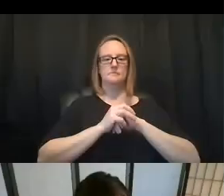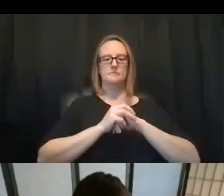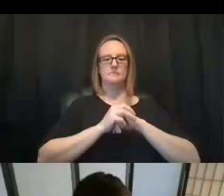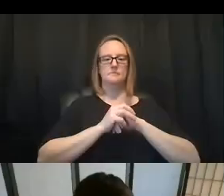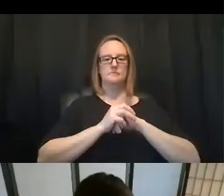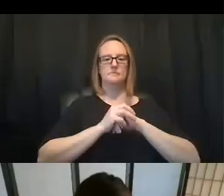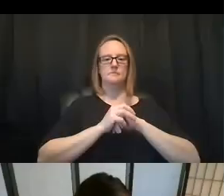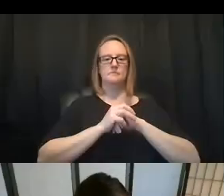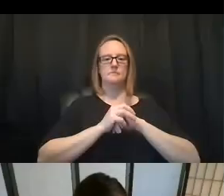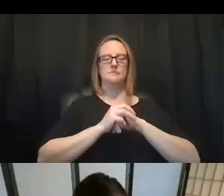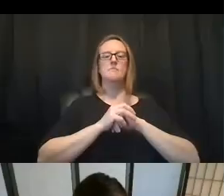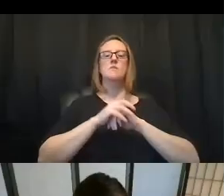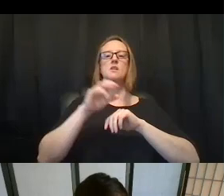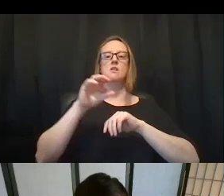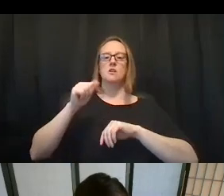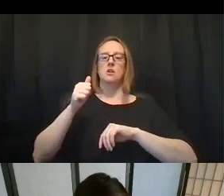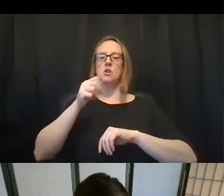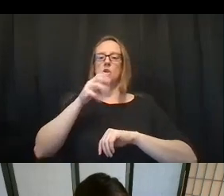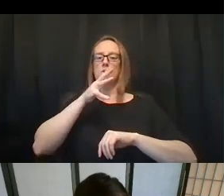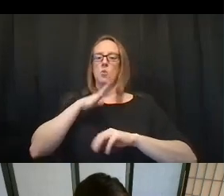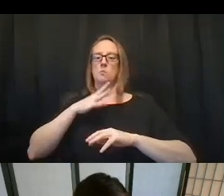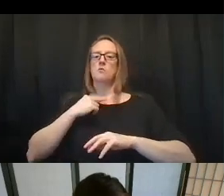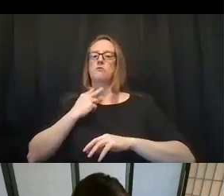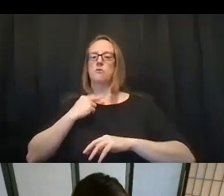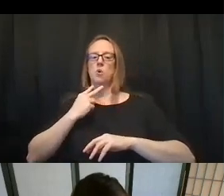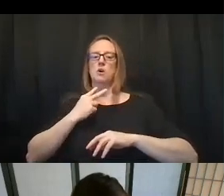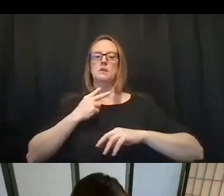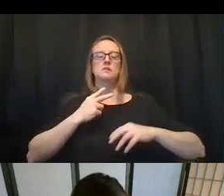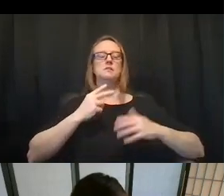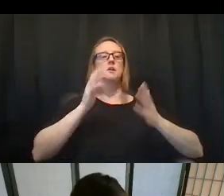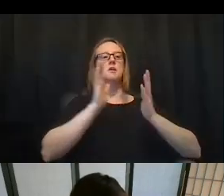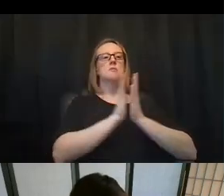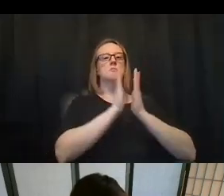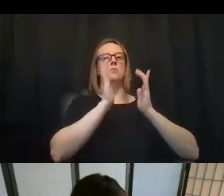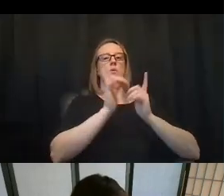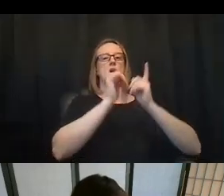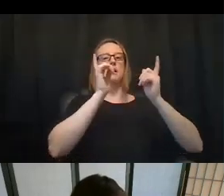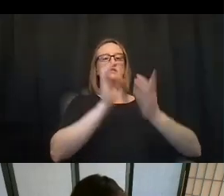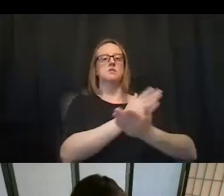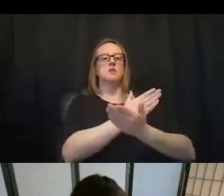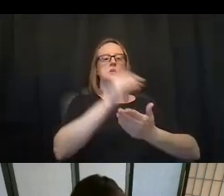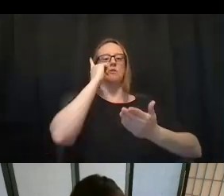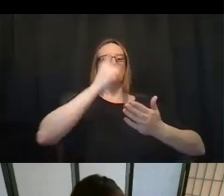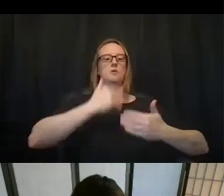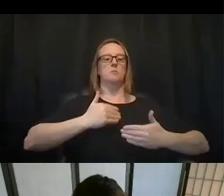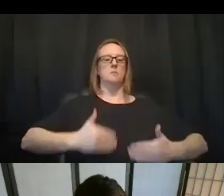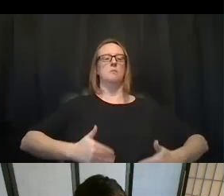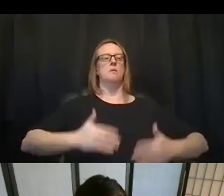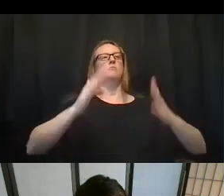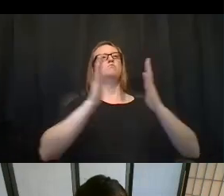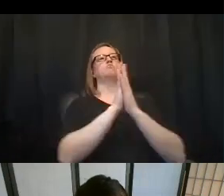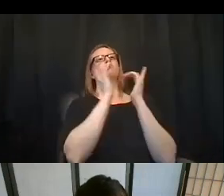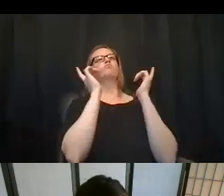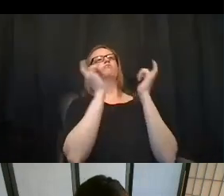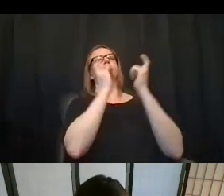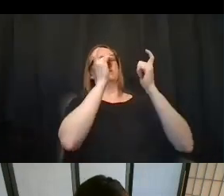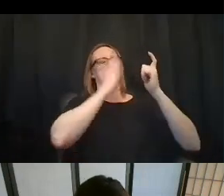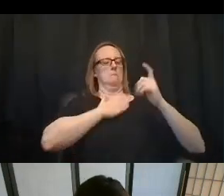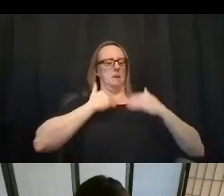"Praise song for the body. Praise for the body that takes pain and names its survival,